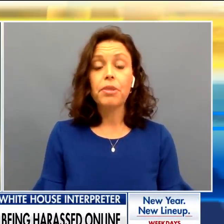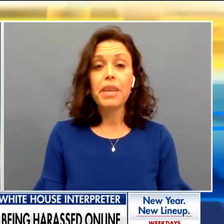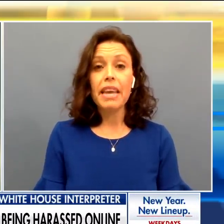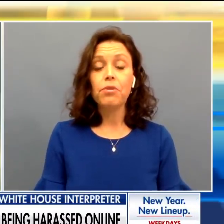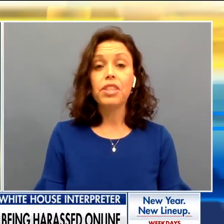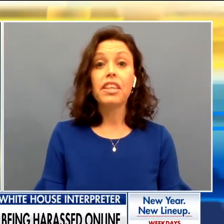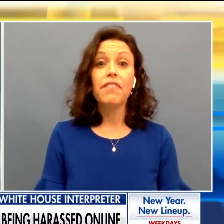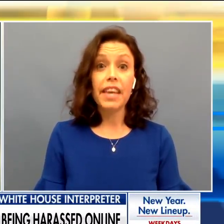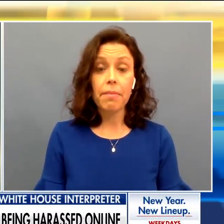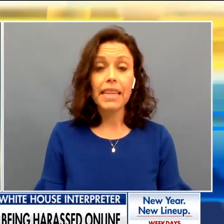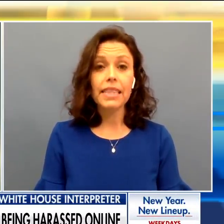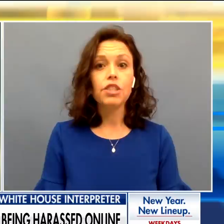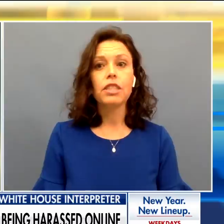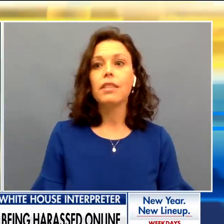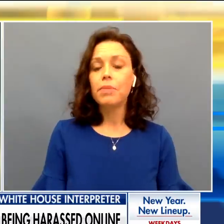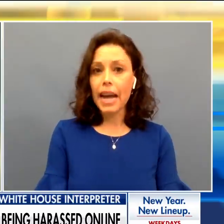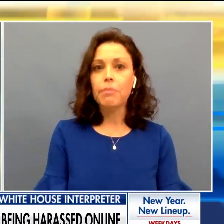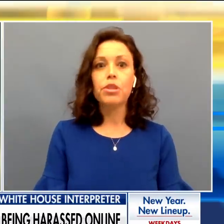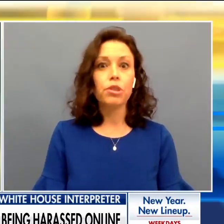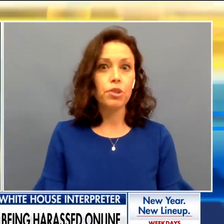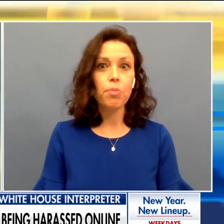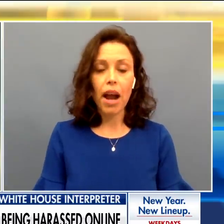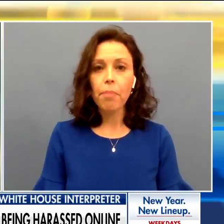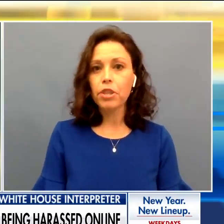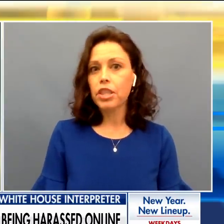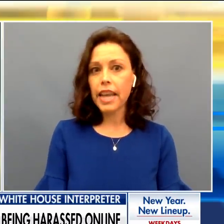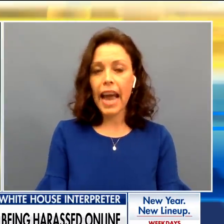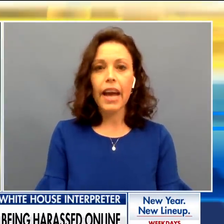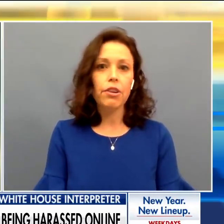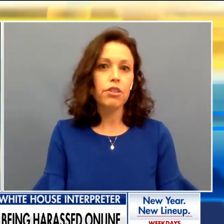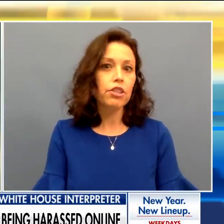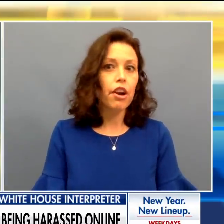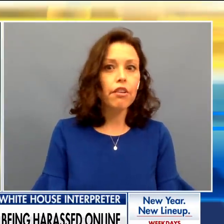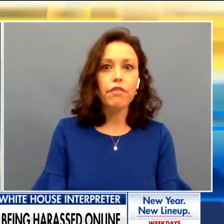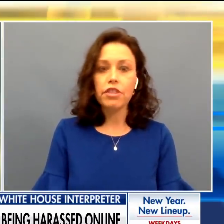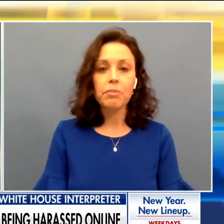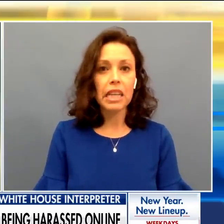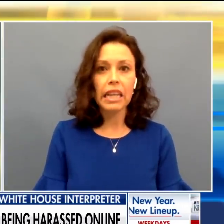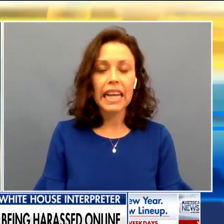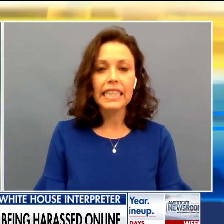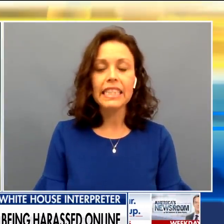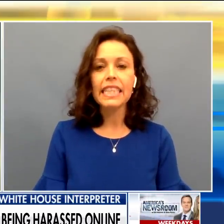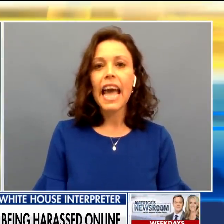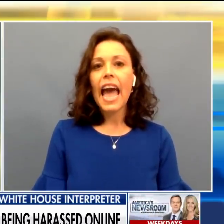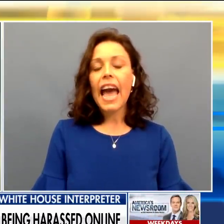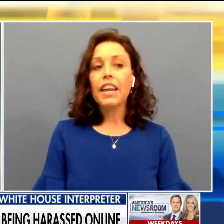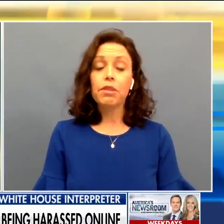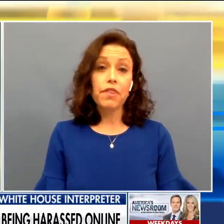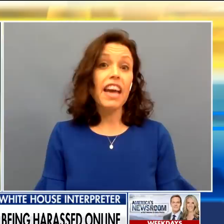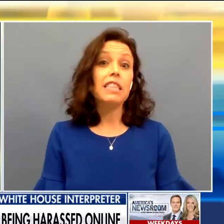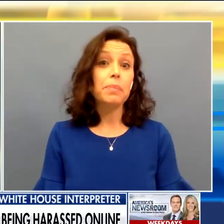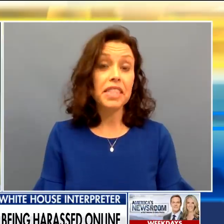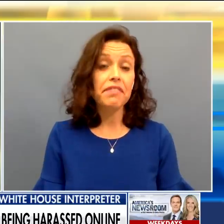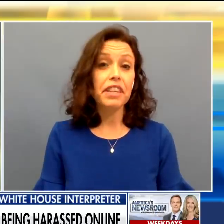REQUESTED AND WE USED ALL OF THE TOOLS IN OUR PLETHORA TO BE ABLE TO CONVEY THE MESSAGE AND SOMETIMES WE USE A PROBLEM WHICH